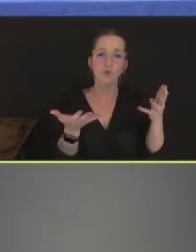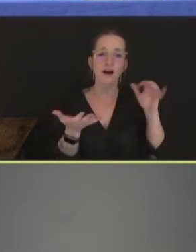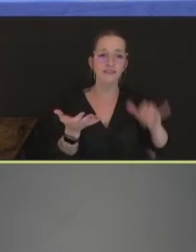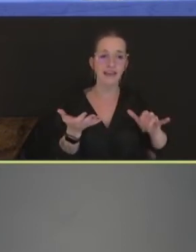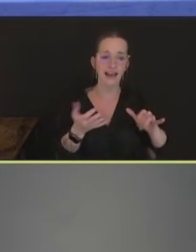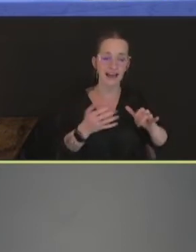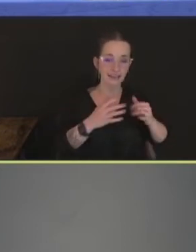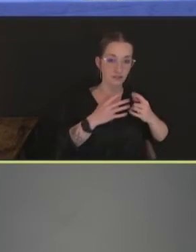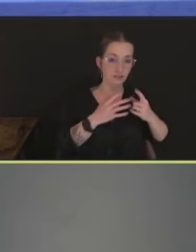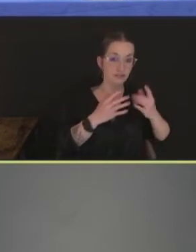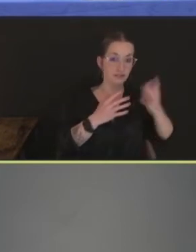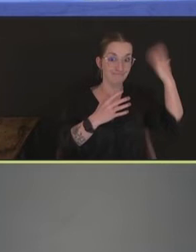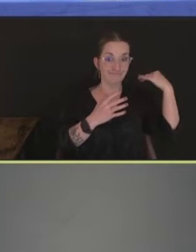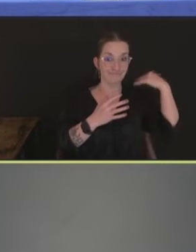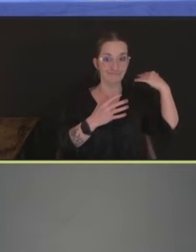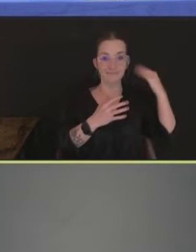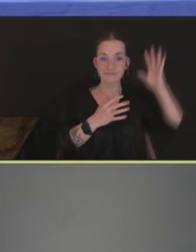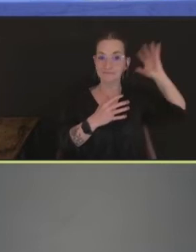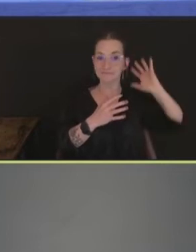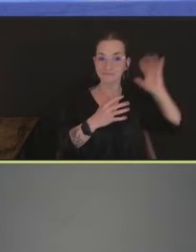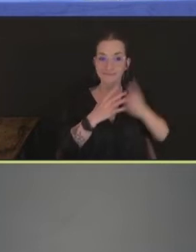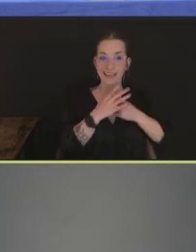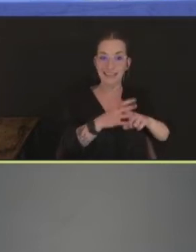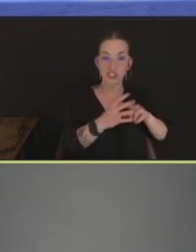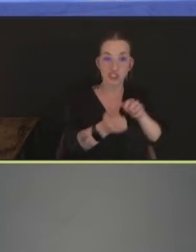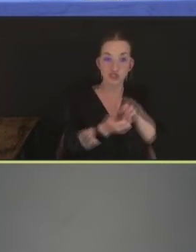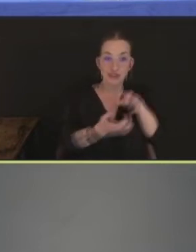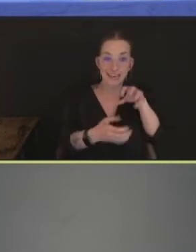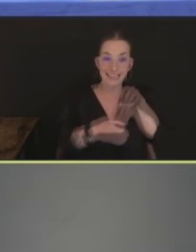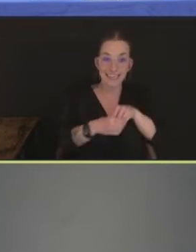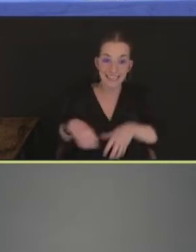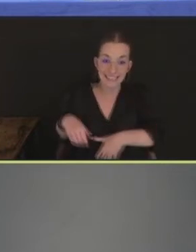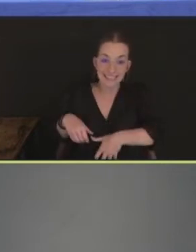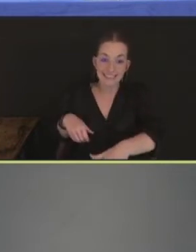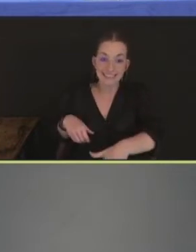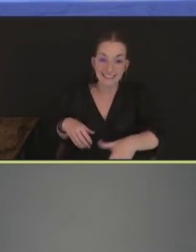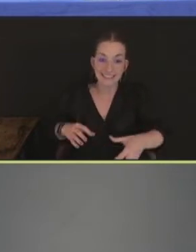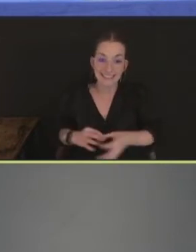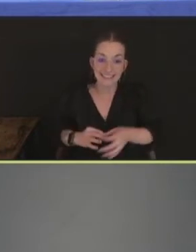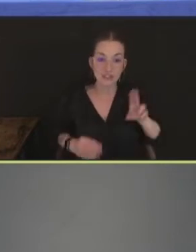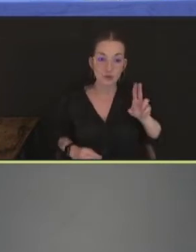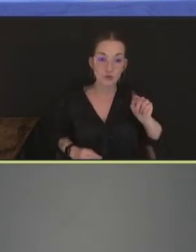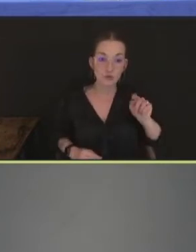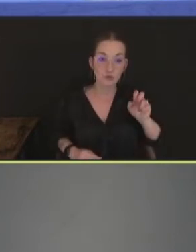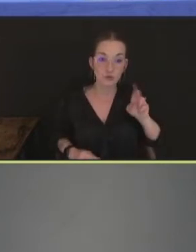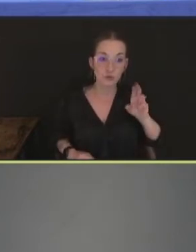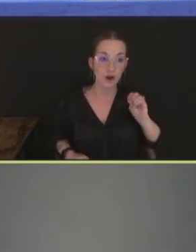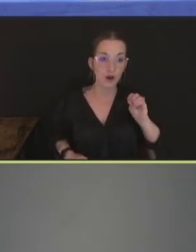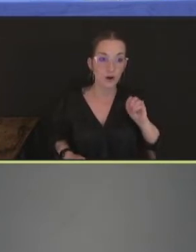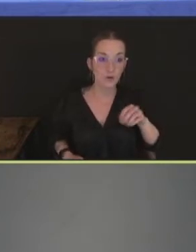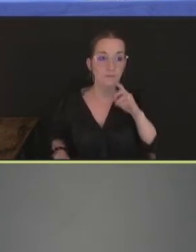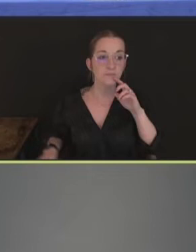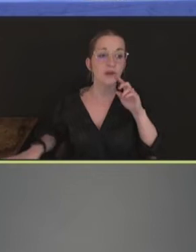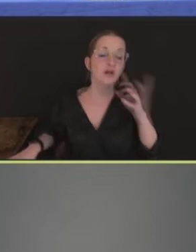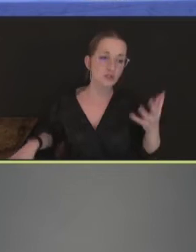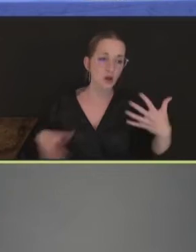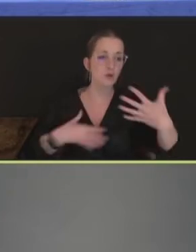Next slide. And here's a summary of the flu and pneumonia vaccination reduces the risk of Alzheimer's,